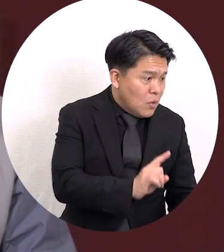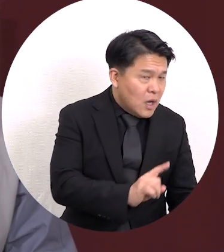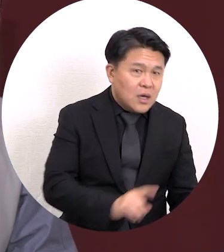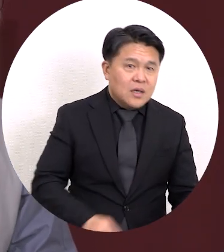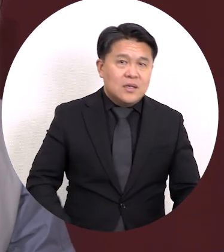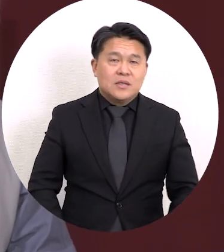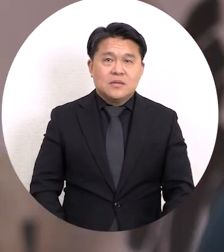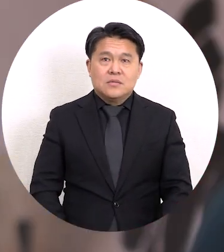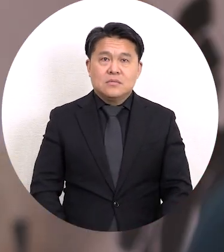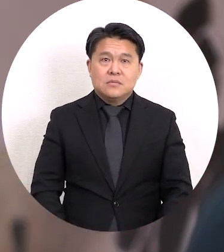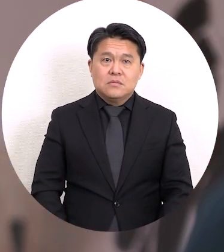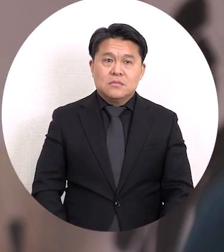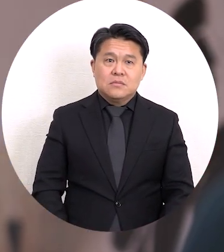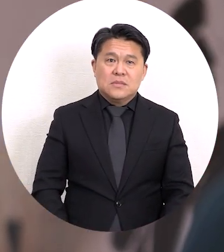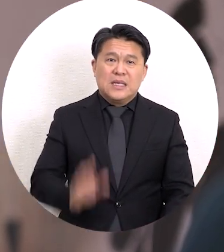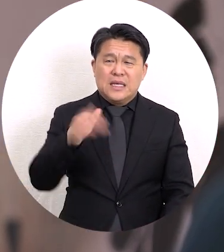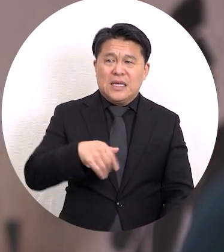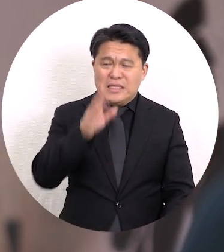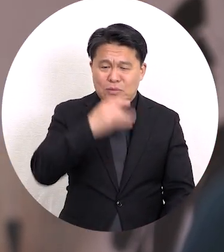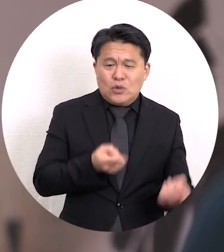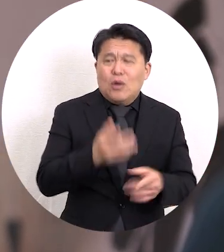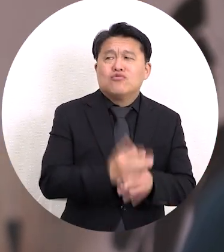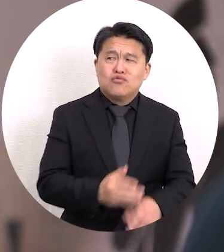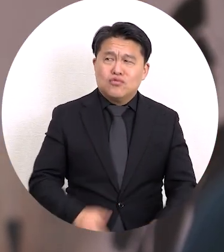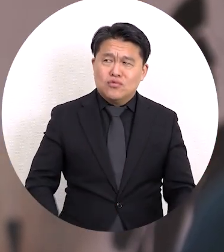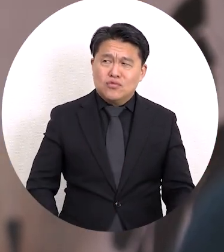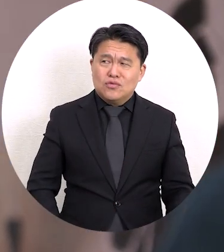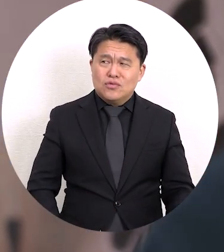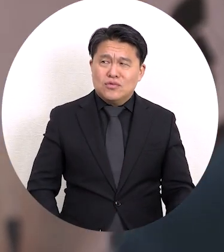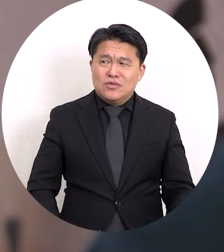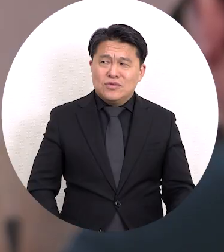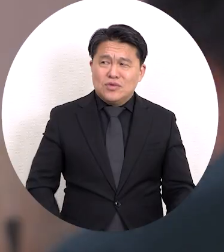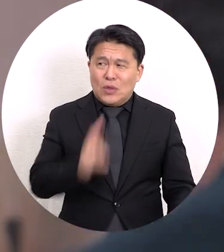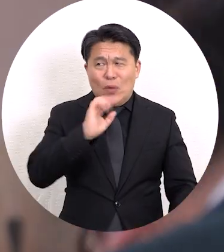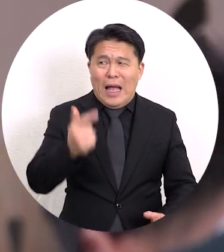And the student responded, "I’m just tuning it."